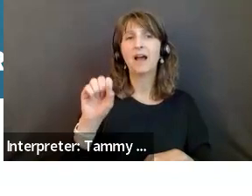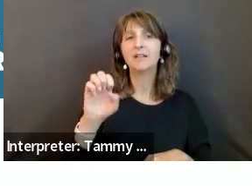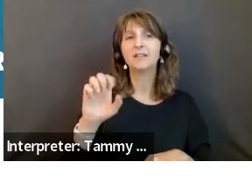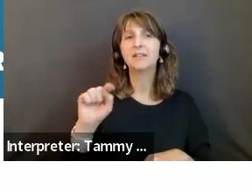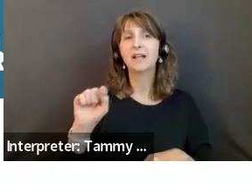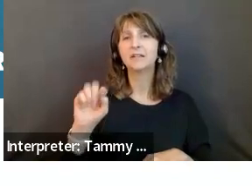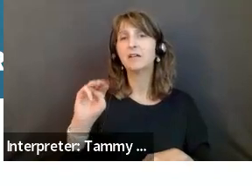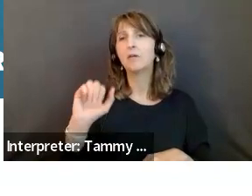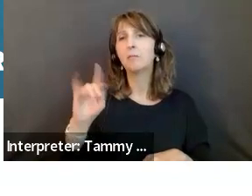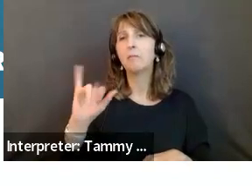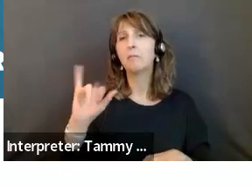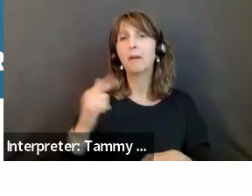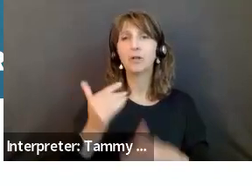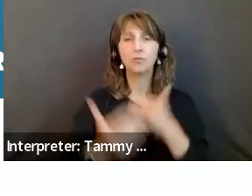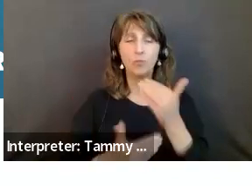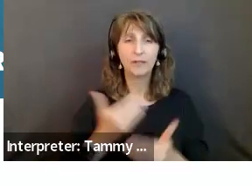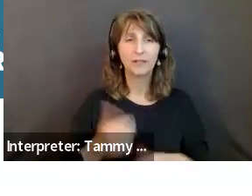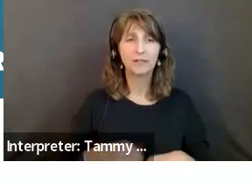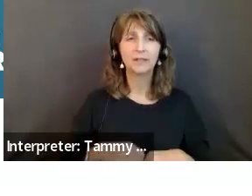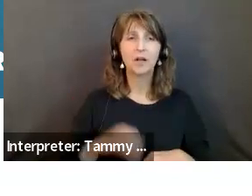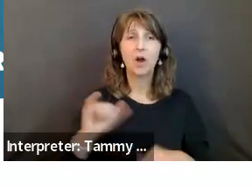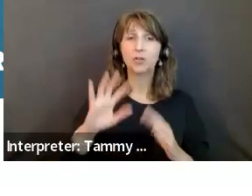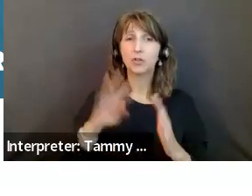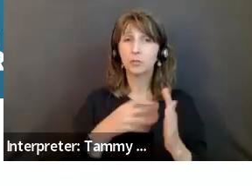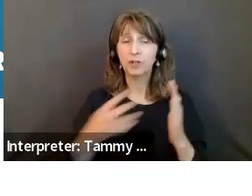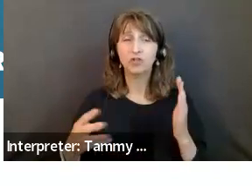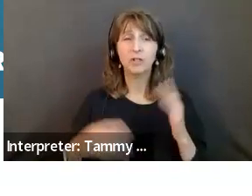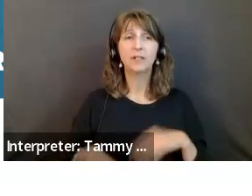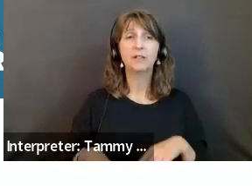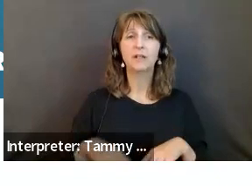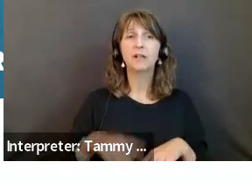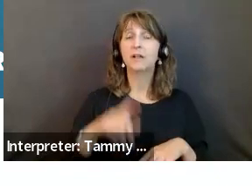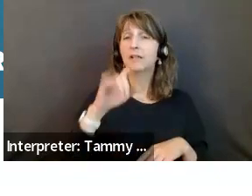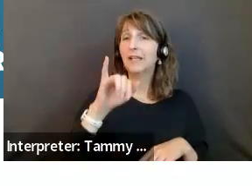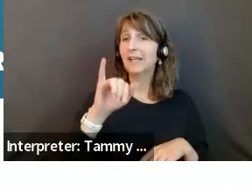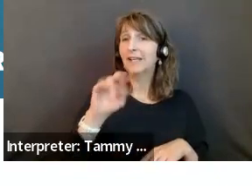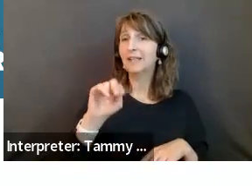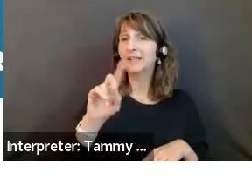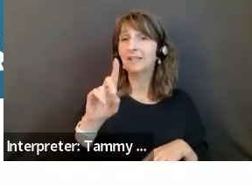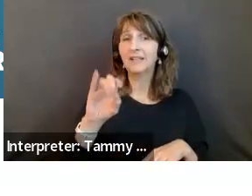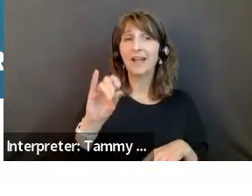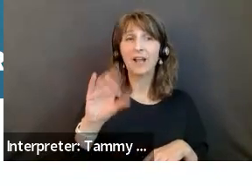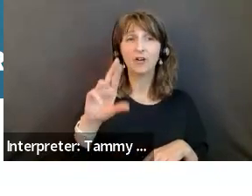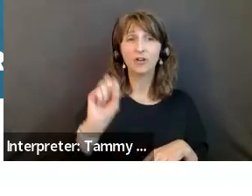We wanted to look at indicators which were driven by what data we have. What sources are available? What is the trend in the data telling us?